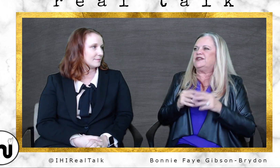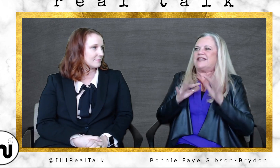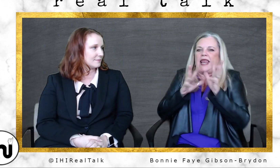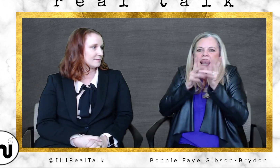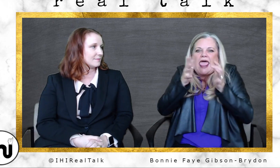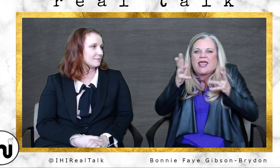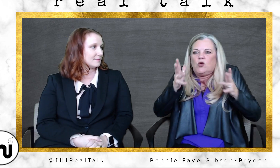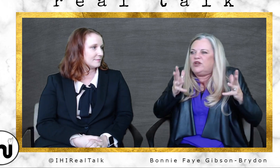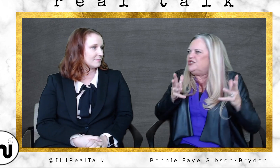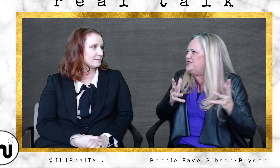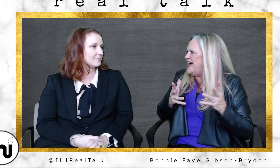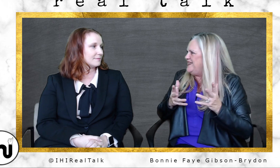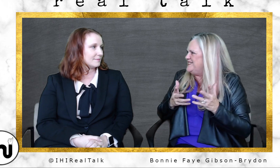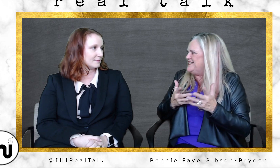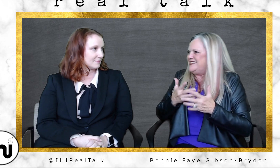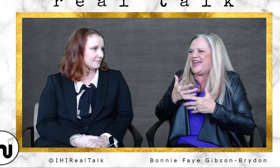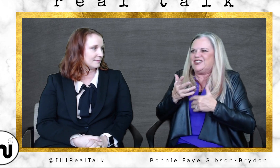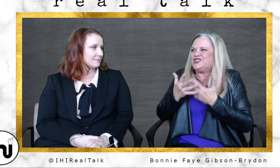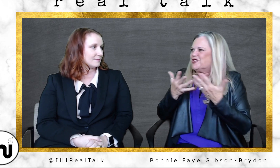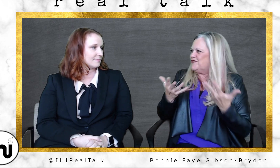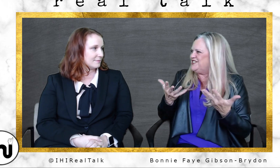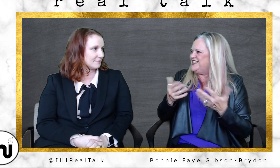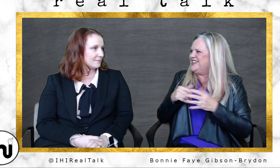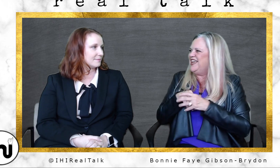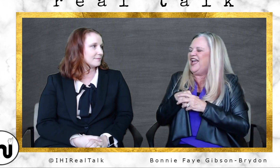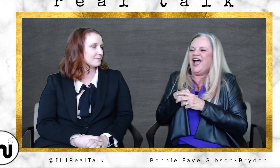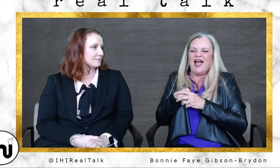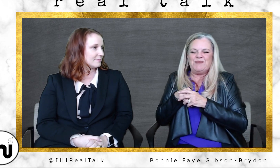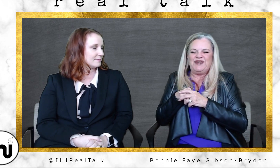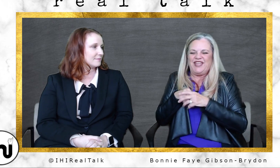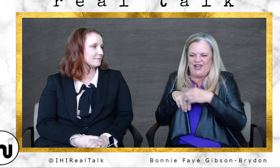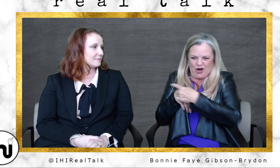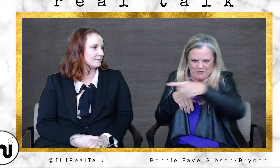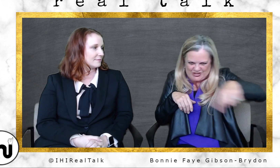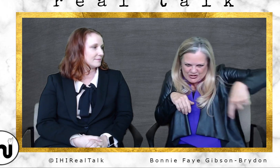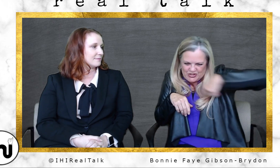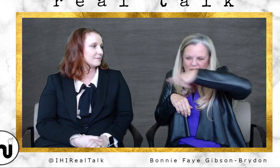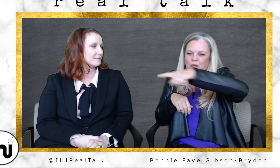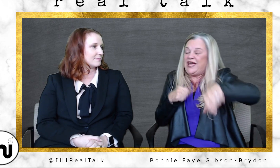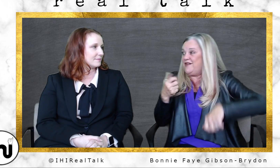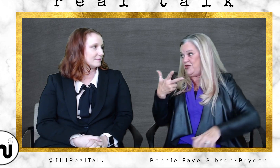language that is that surfacing. I mean in our mentorshop we have three